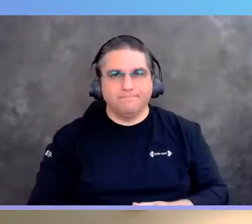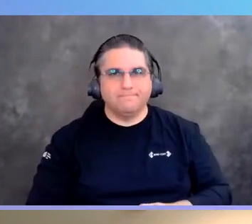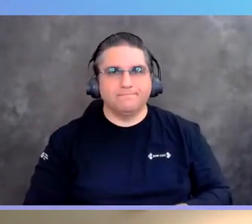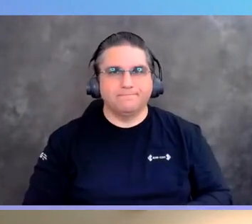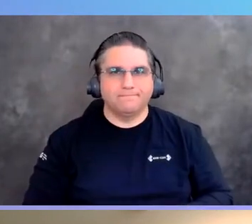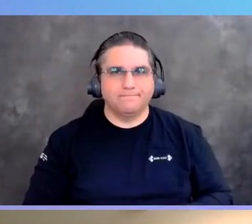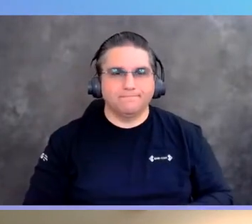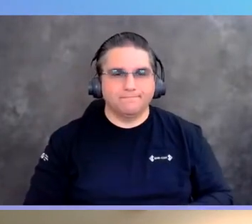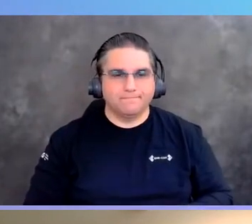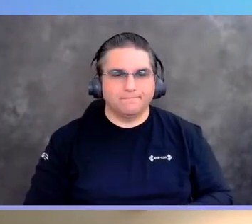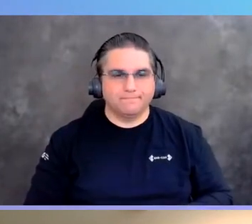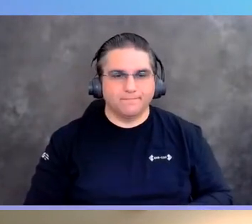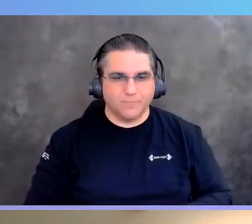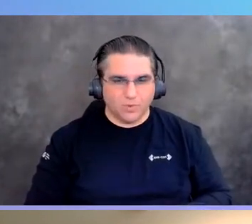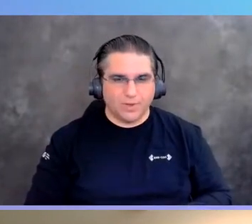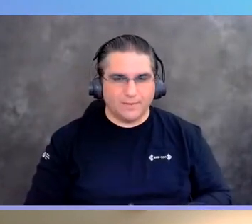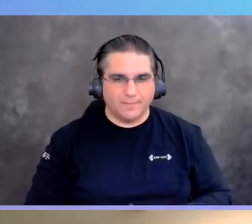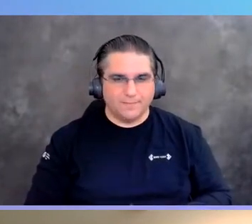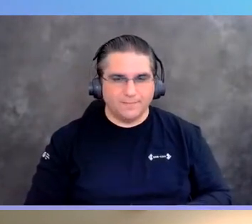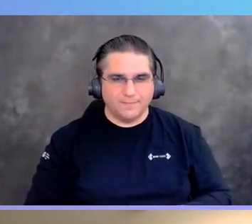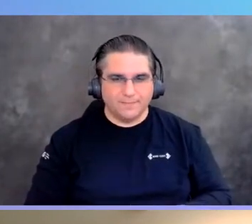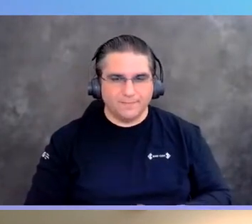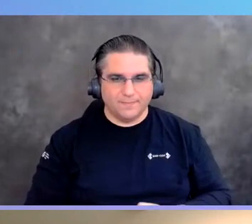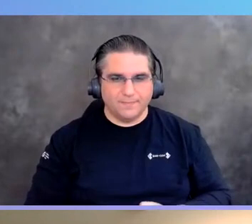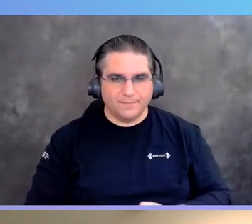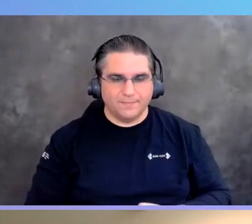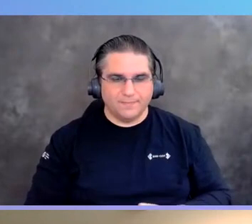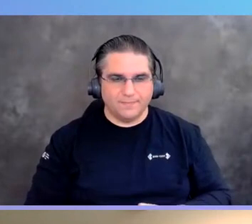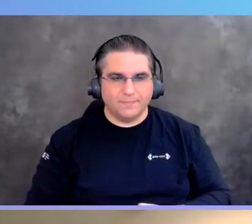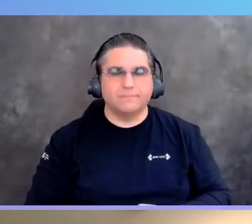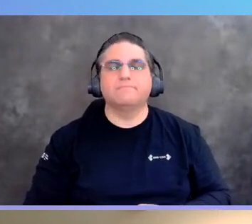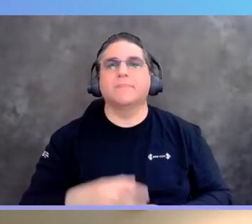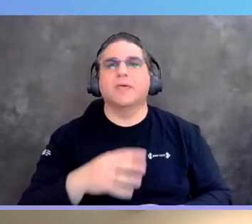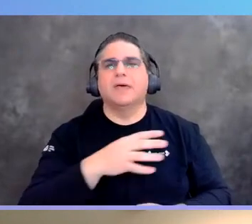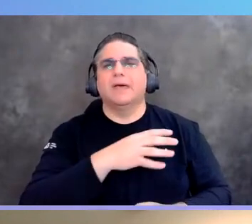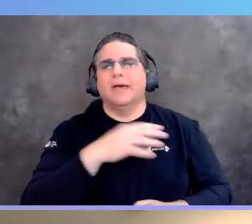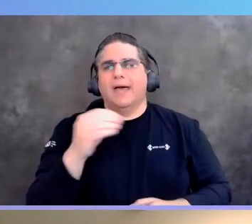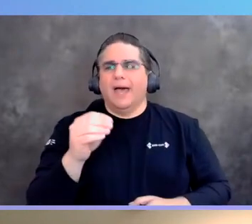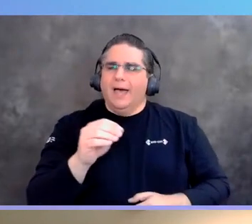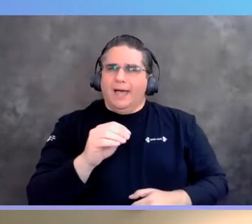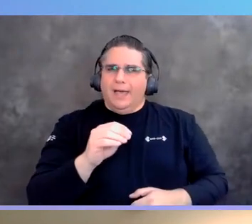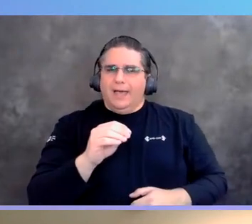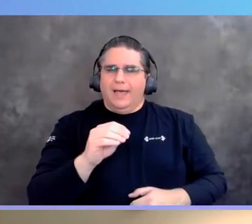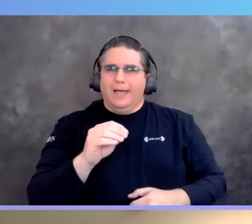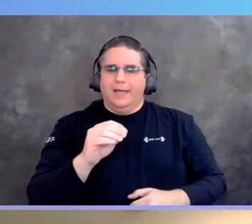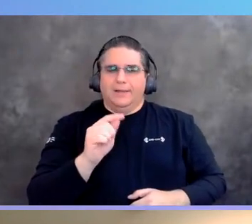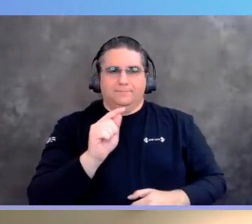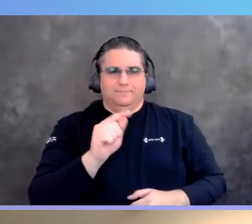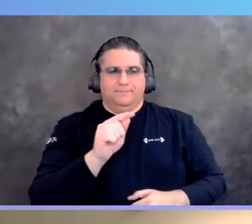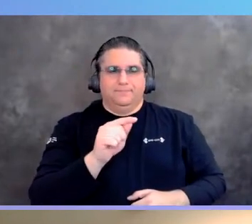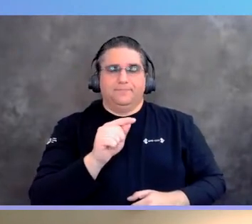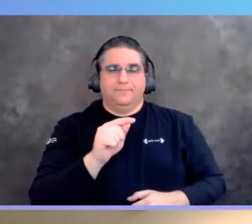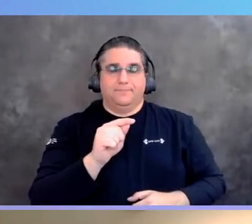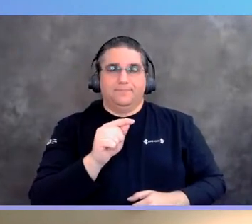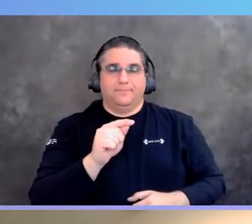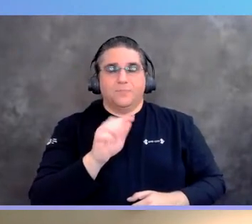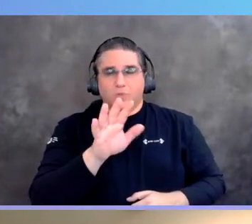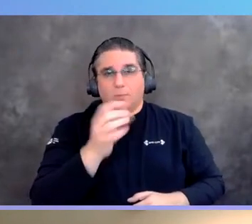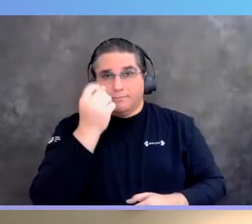see. Um, and then also, um, that the, uh, big because this was